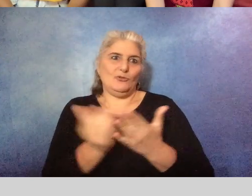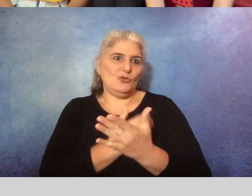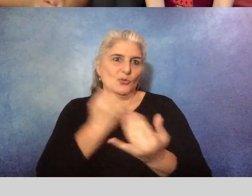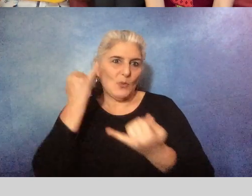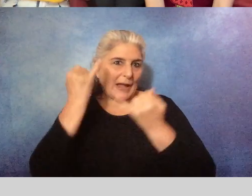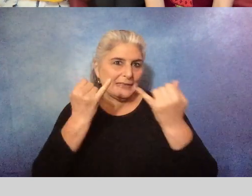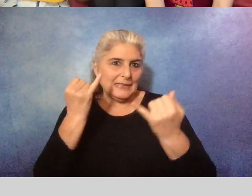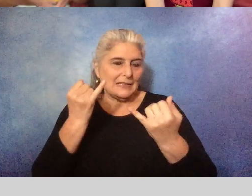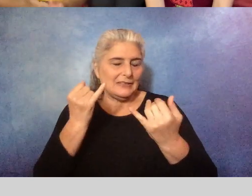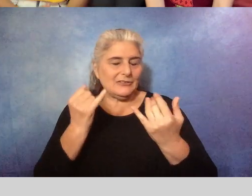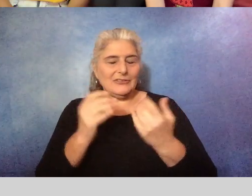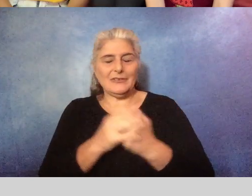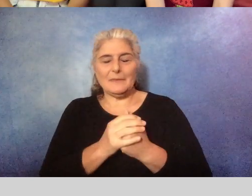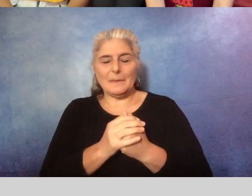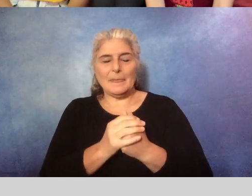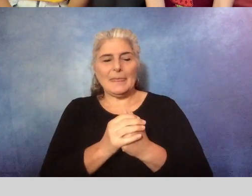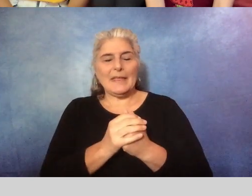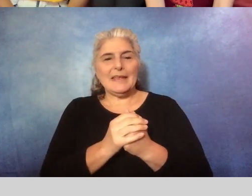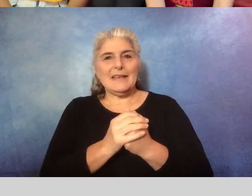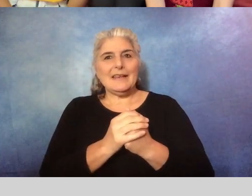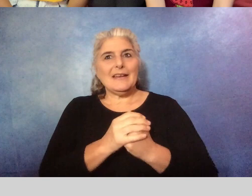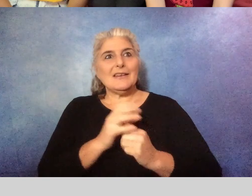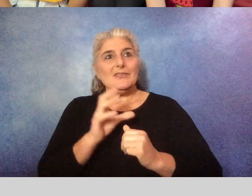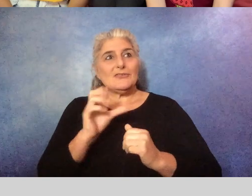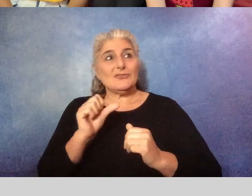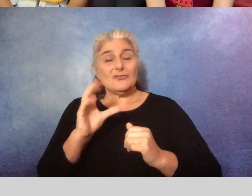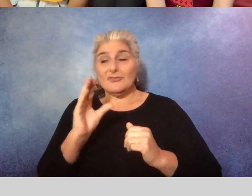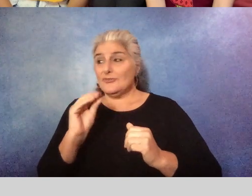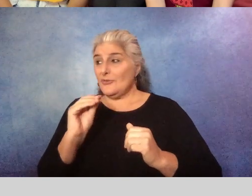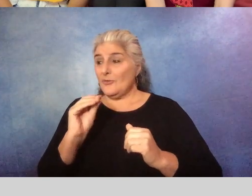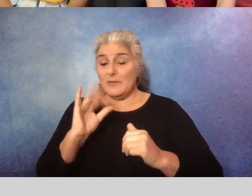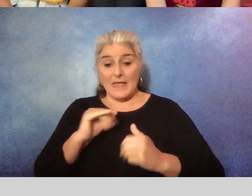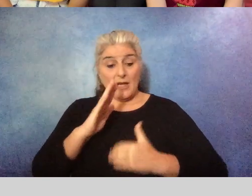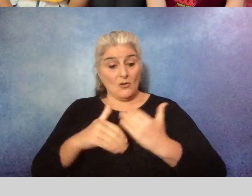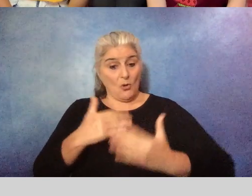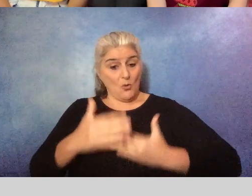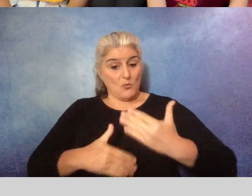Anyways, we would actually see how much time and